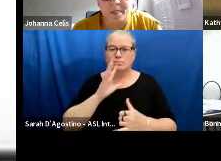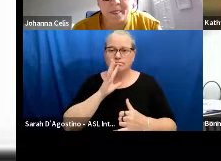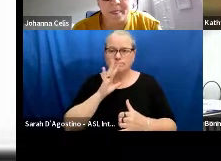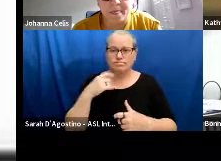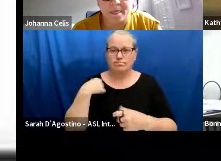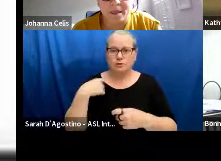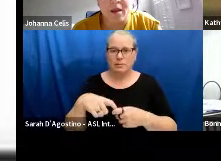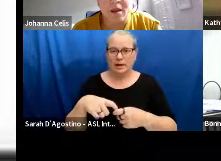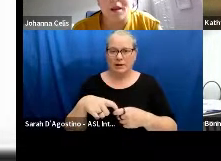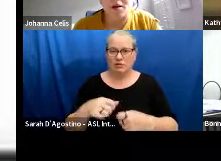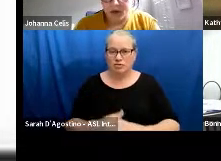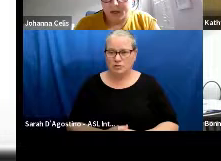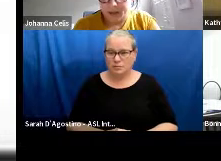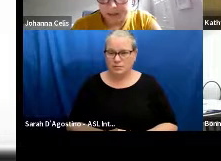johanna okay yes